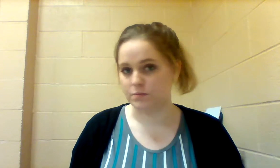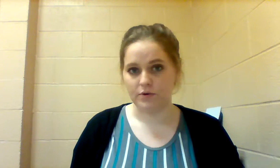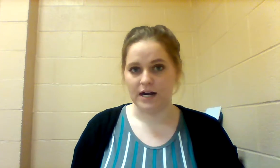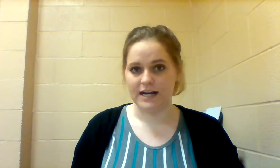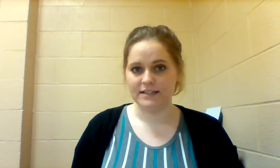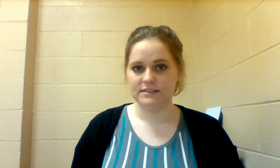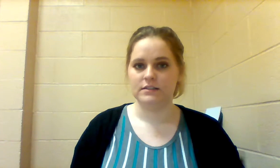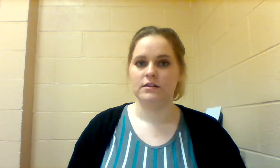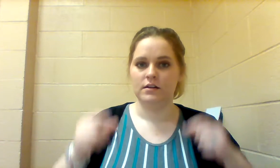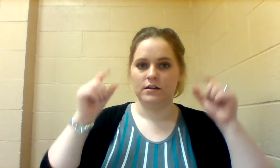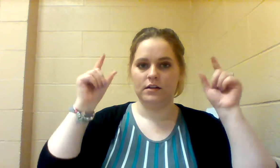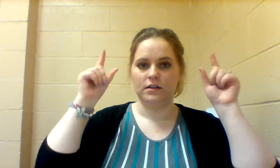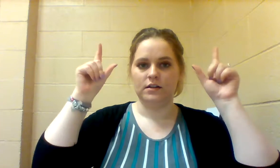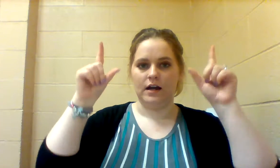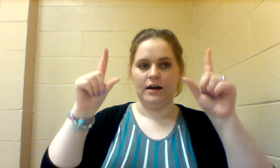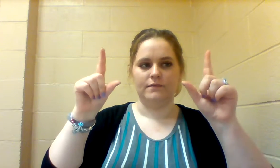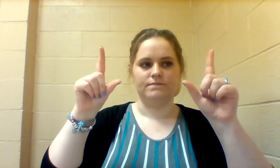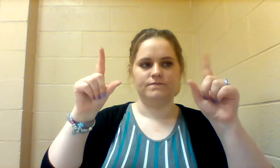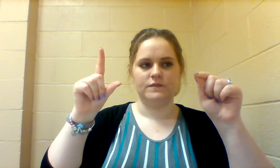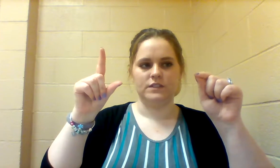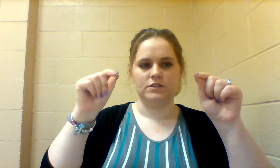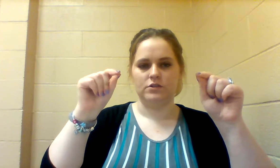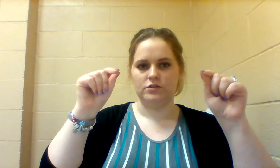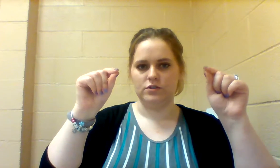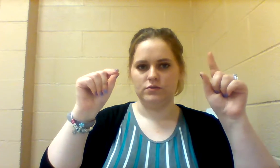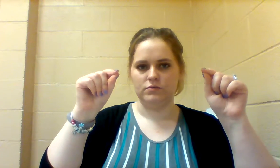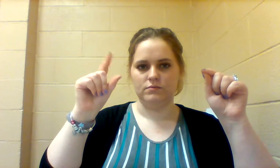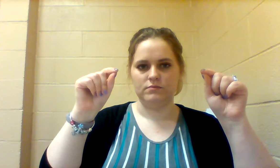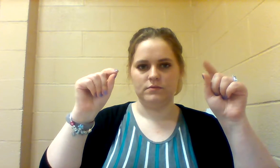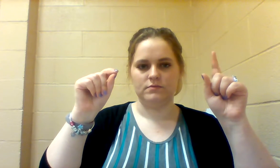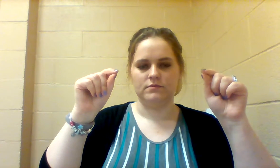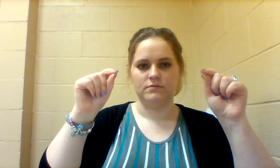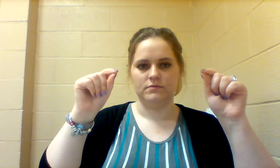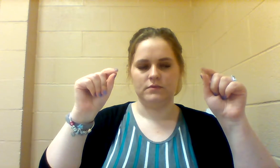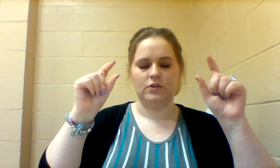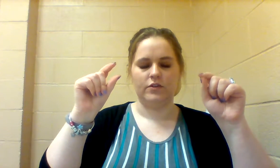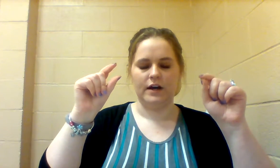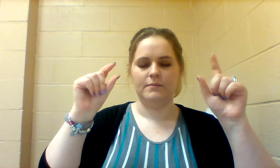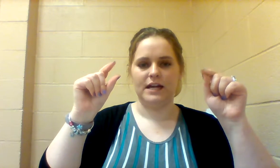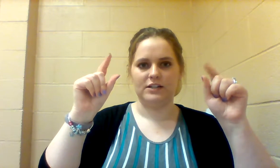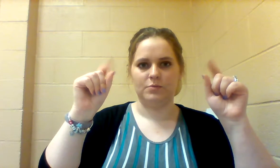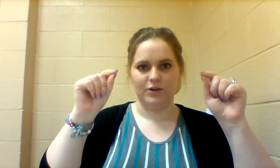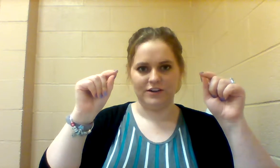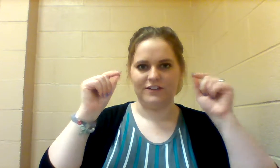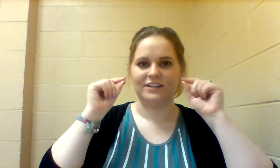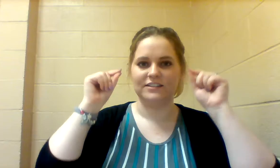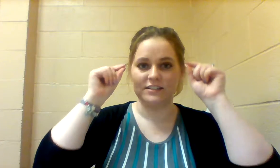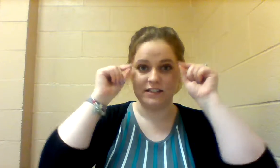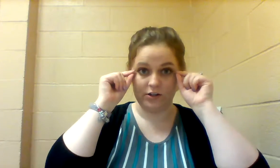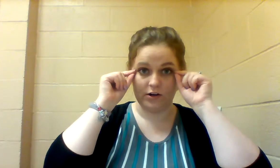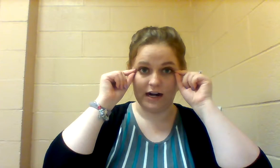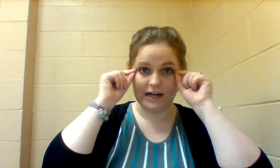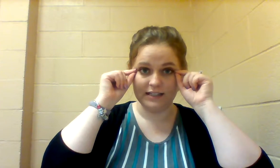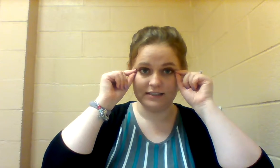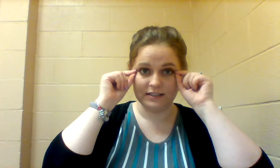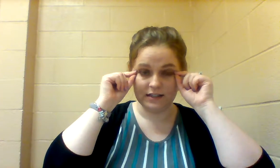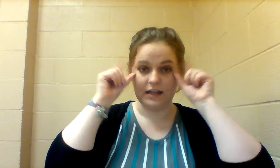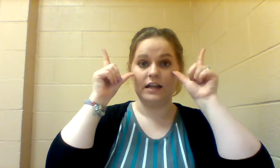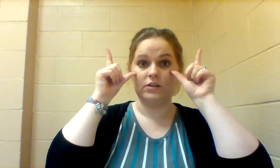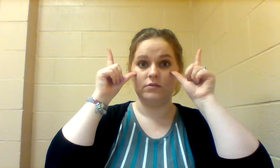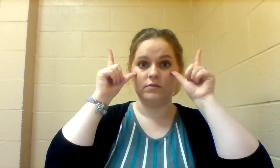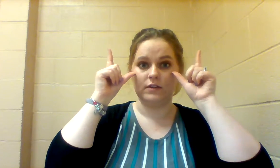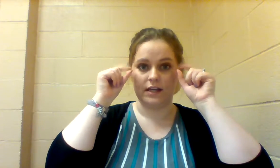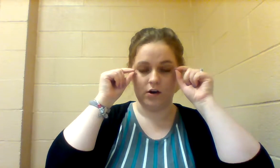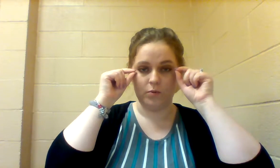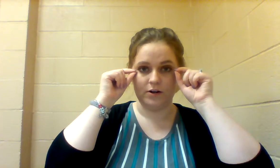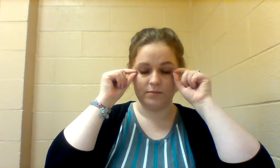SURPRISE so your two your thumb and your pointer fingers near your eyes and you like open them